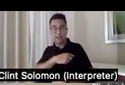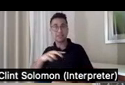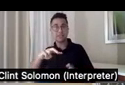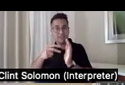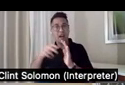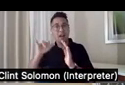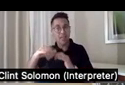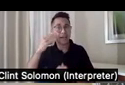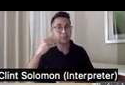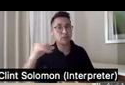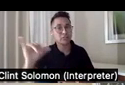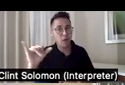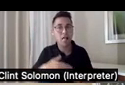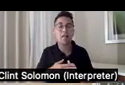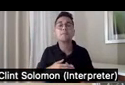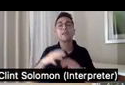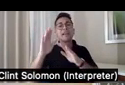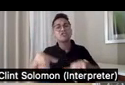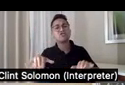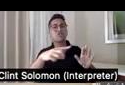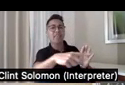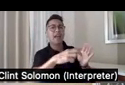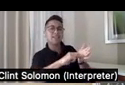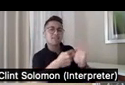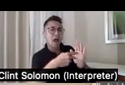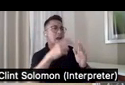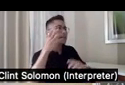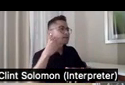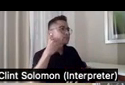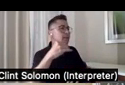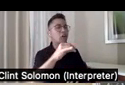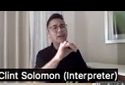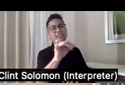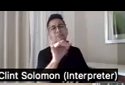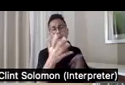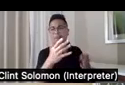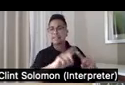the children will define an experience in a way that might be quite a bit different so we want to